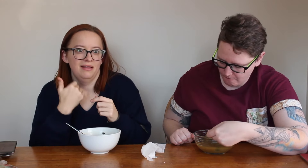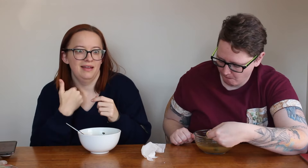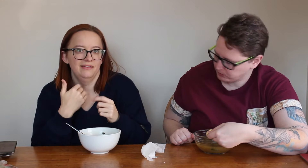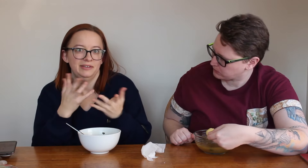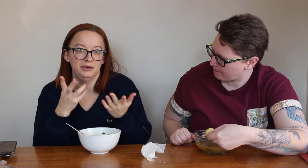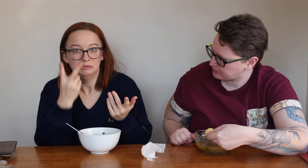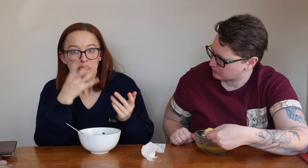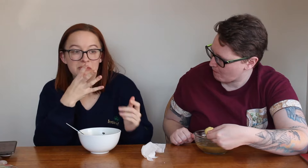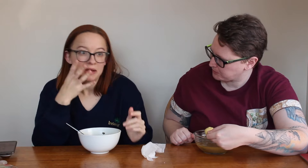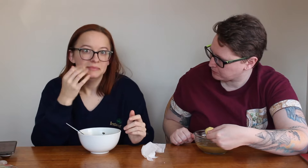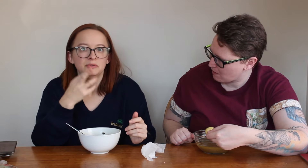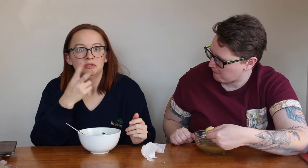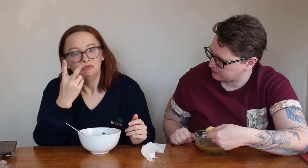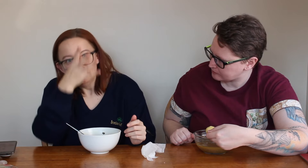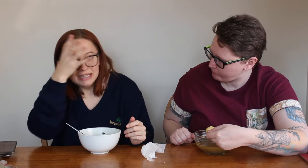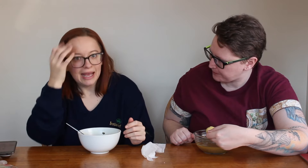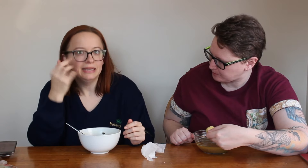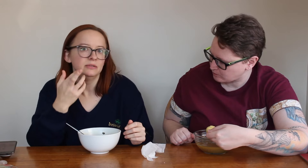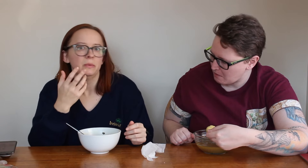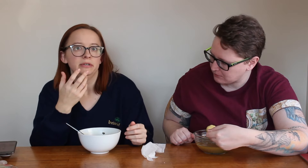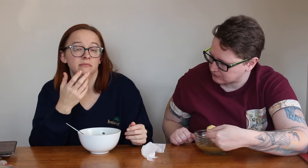Yeah, I think that it's small but there is enough